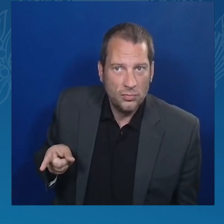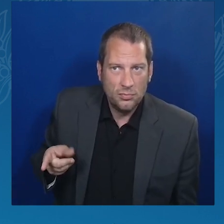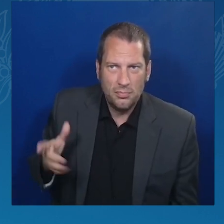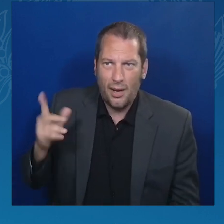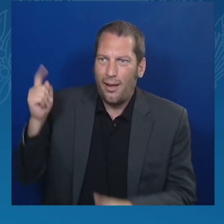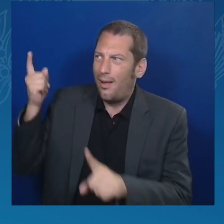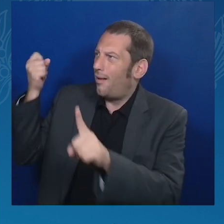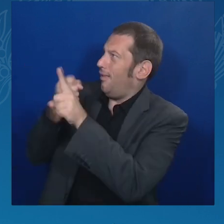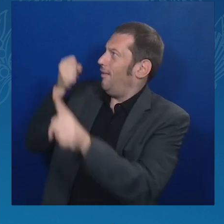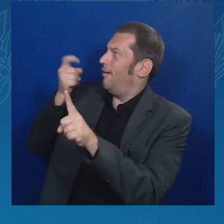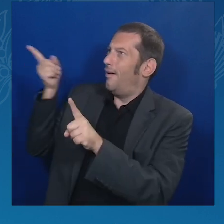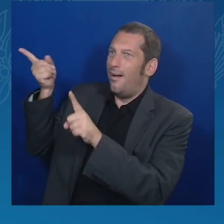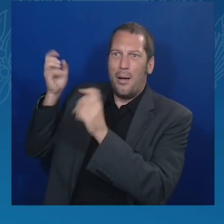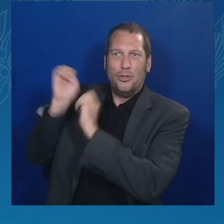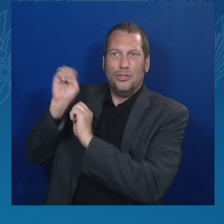and that's why we're getting rid of that.